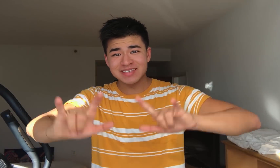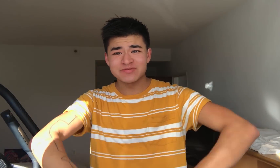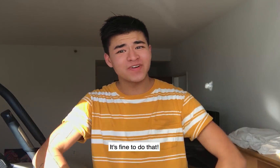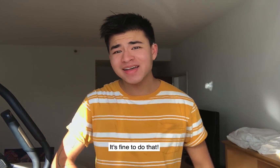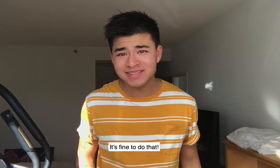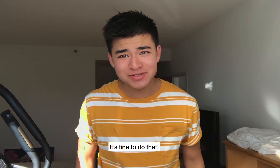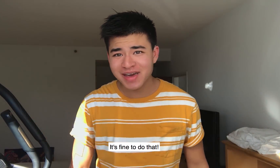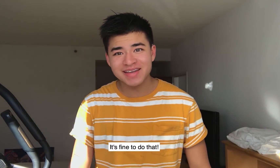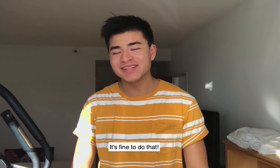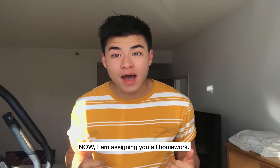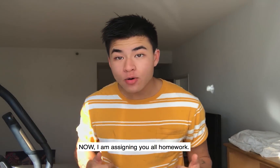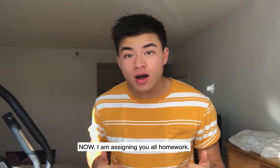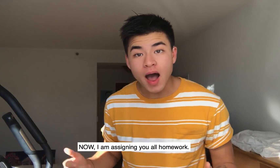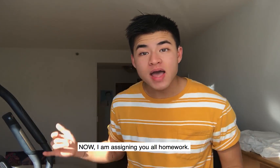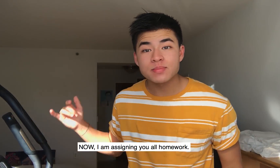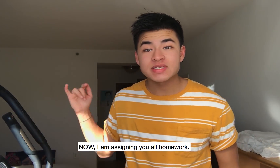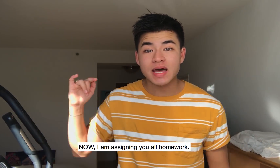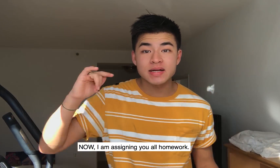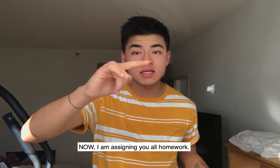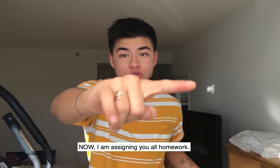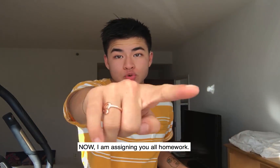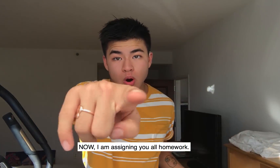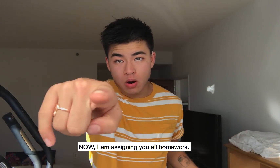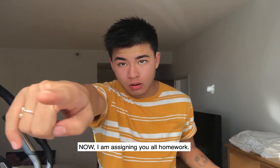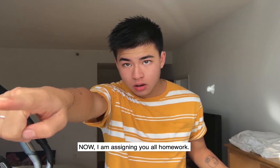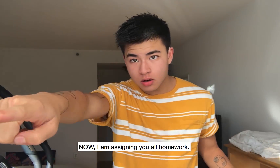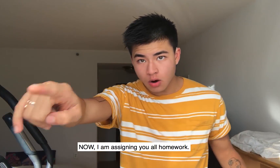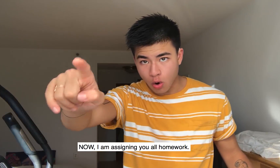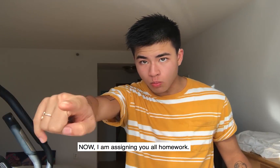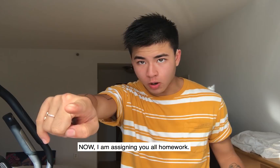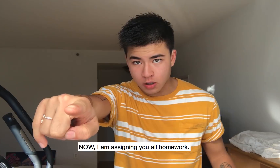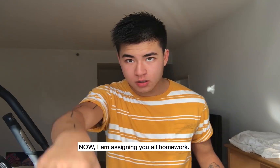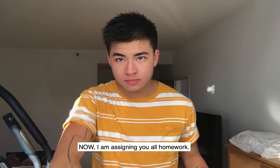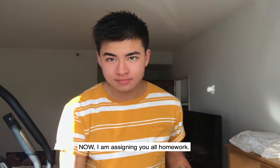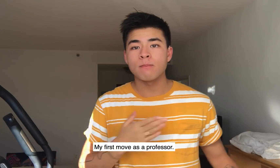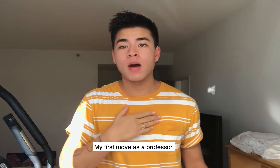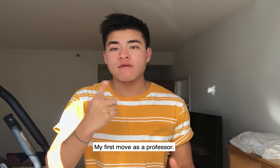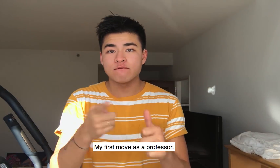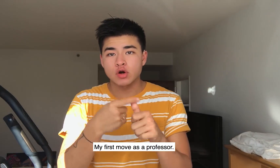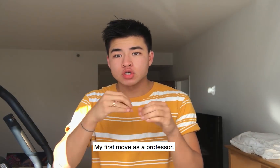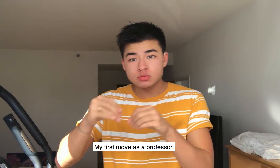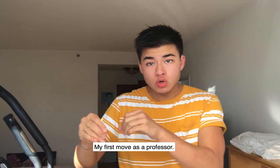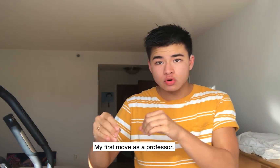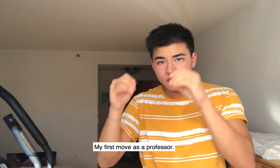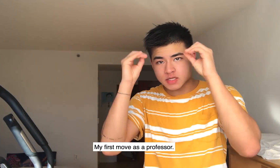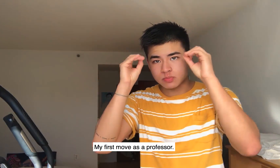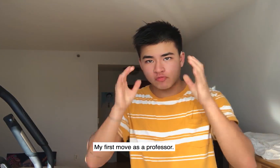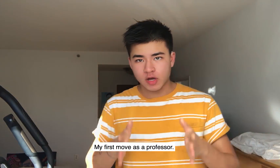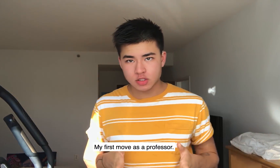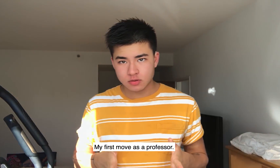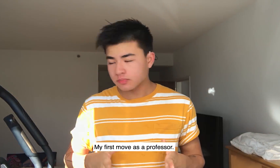It's fine to do that. Now. I am assigning you all homework my first move as professor